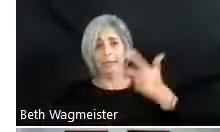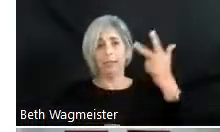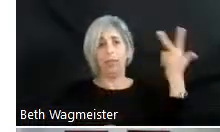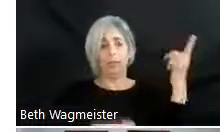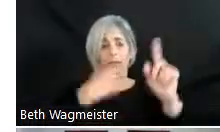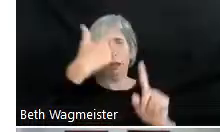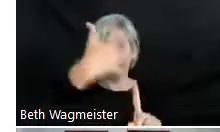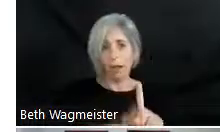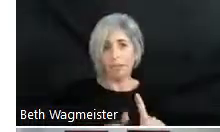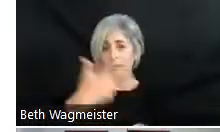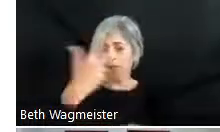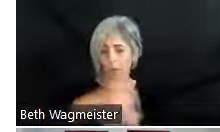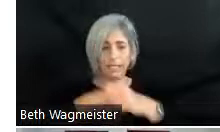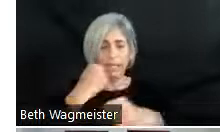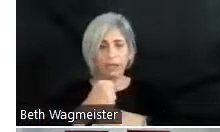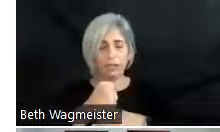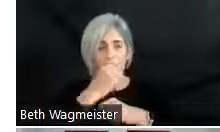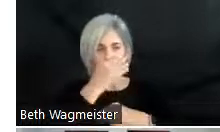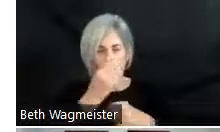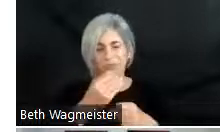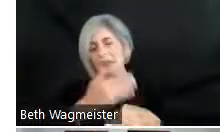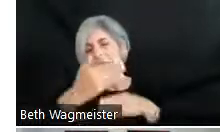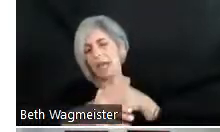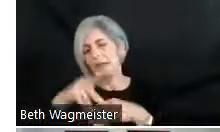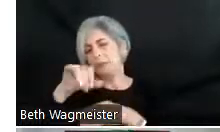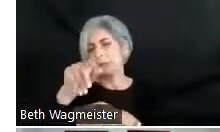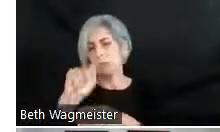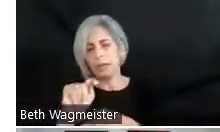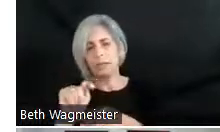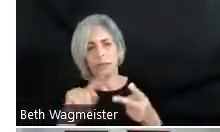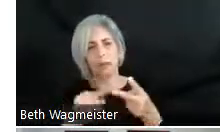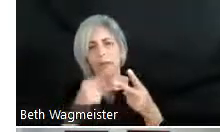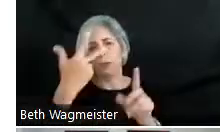Three days can be that end of sprint conversation, three months can be that end of the project